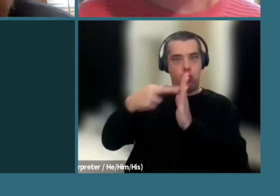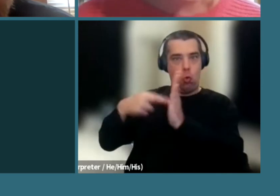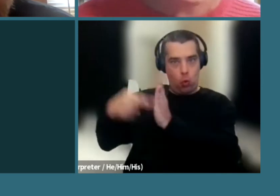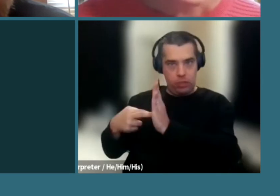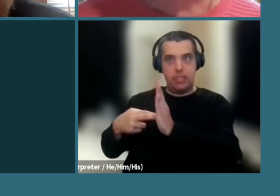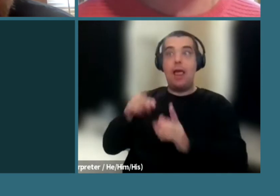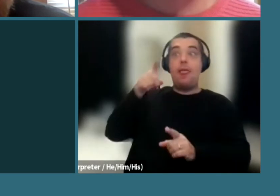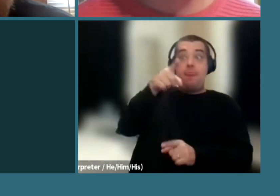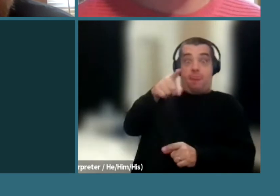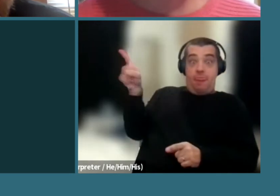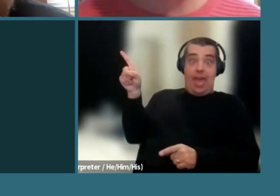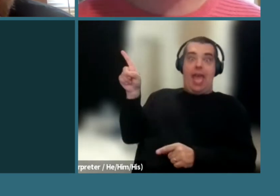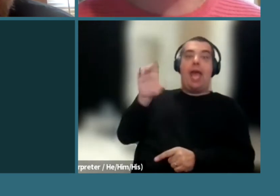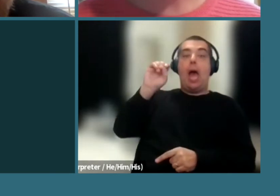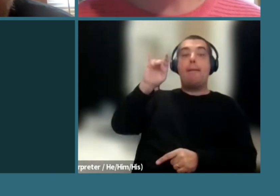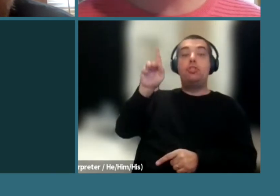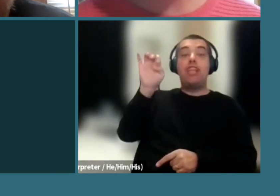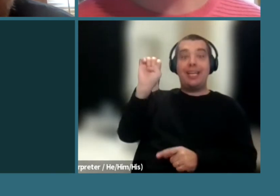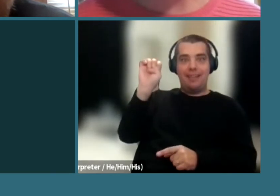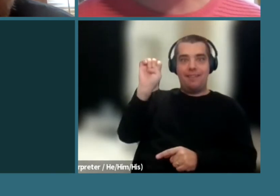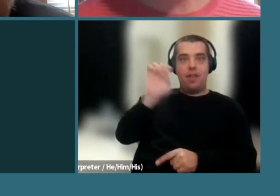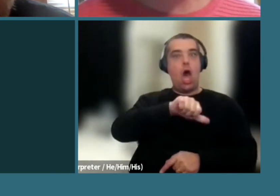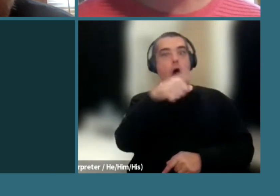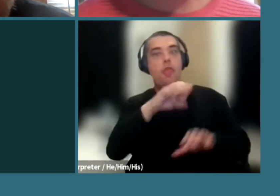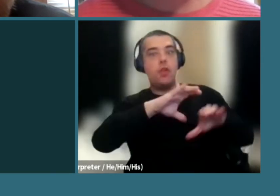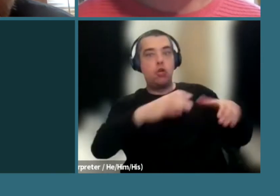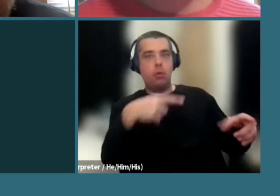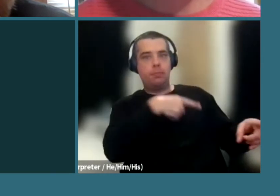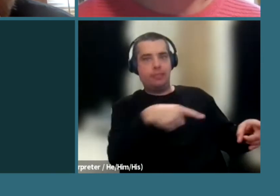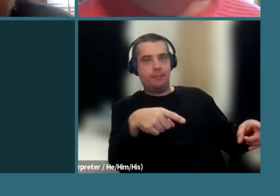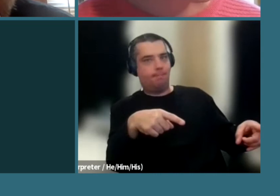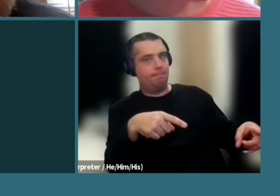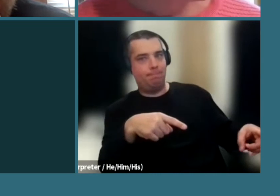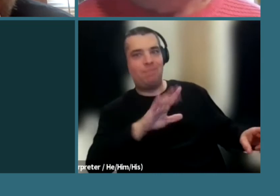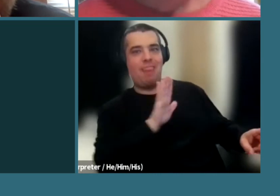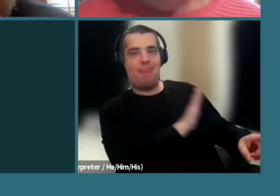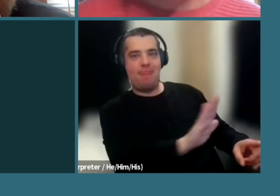objective and then other groups get marked as their thoughts are subjective.